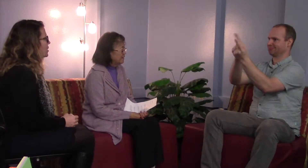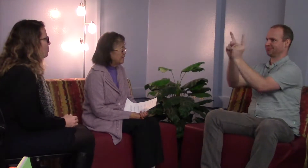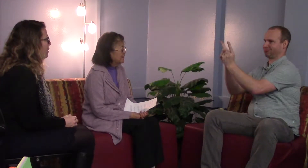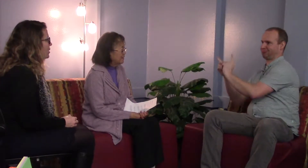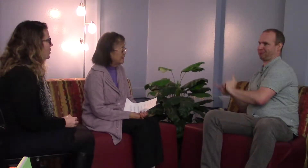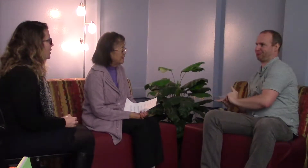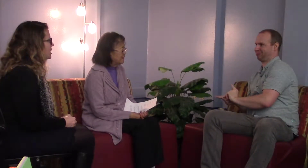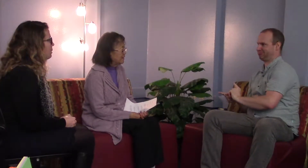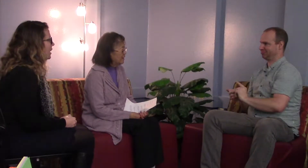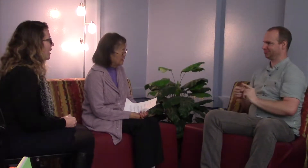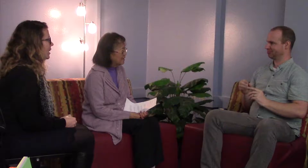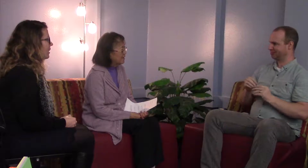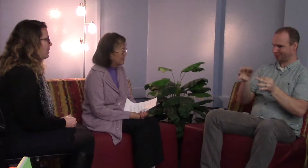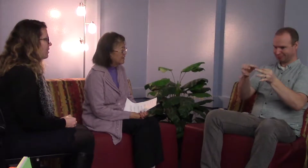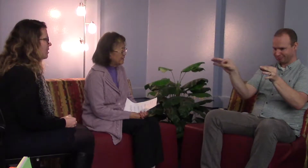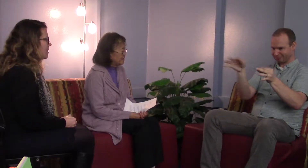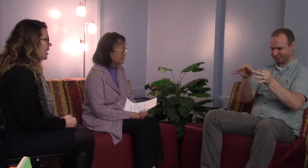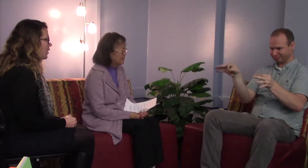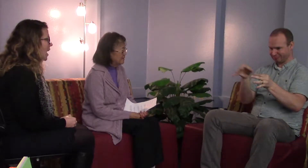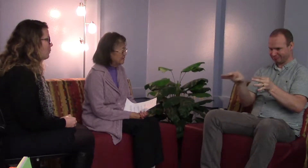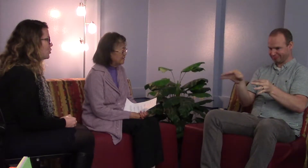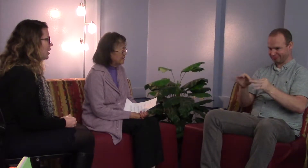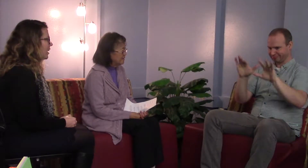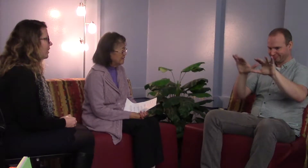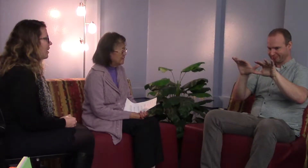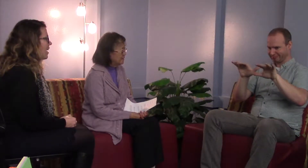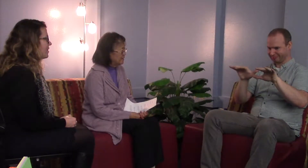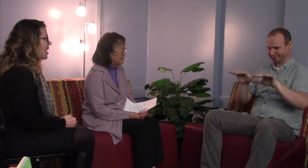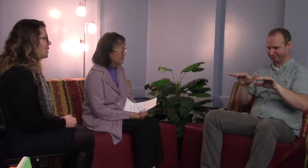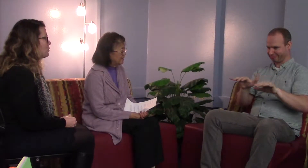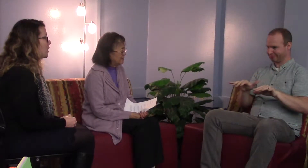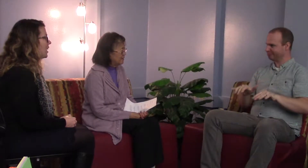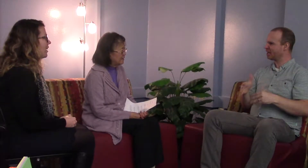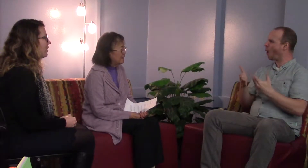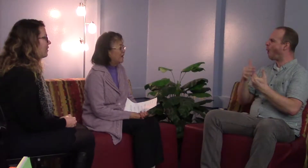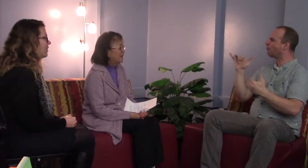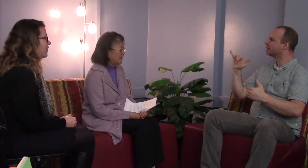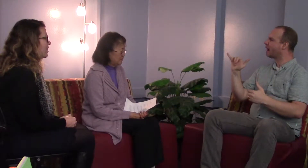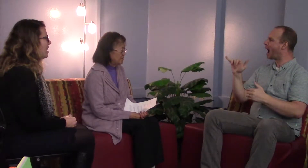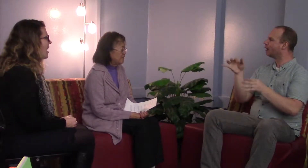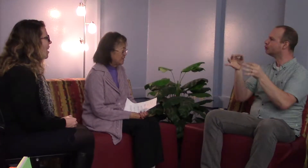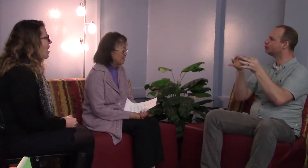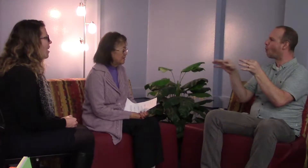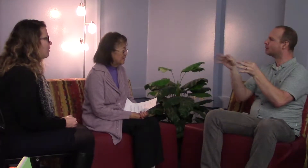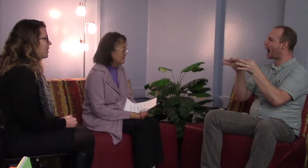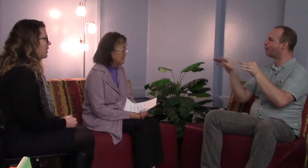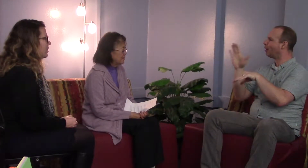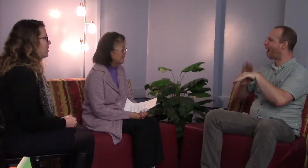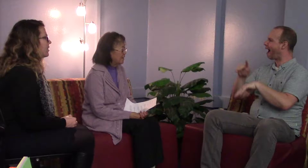As the professor is speaking, they are captioning, and I am reading everything.